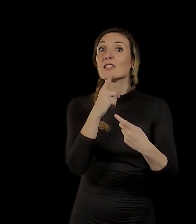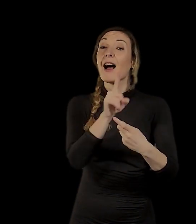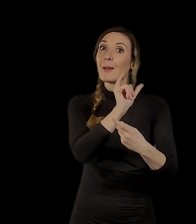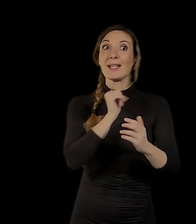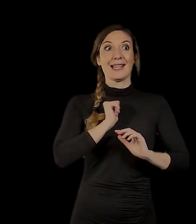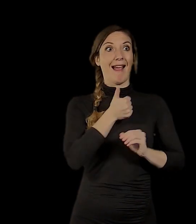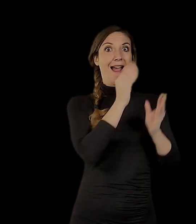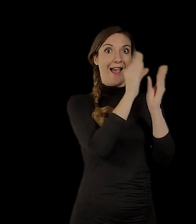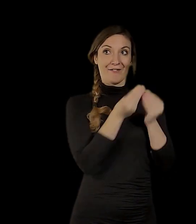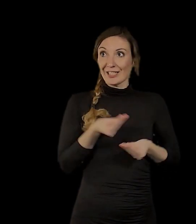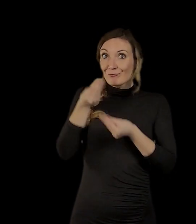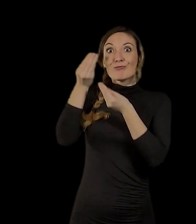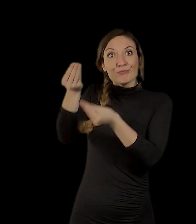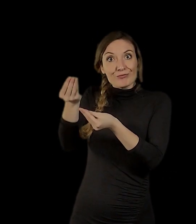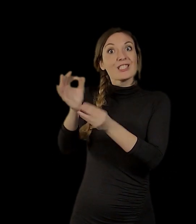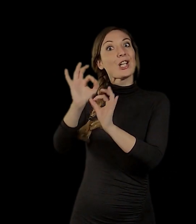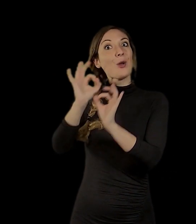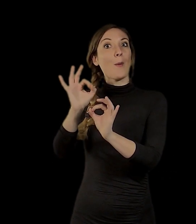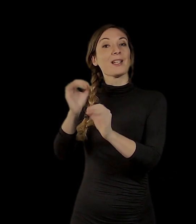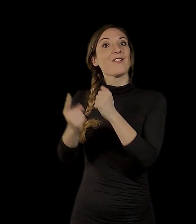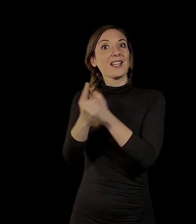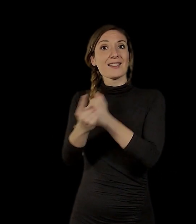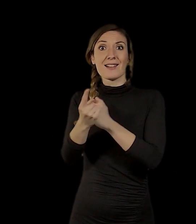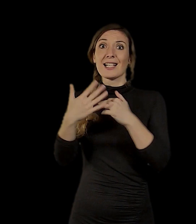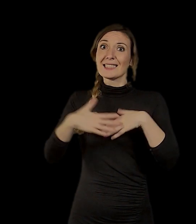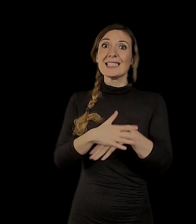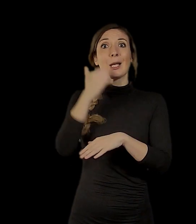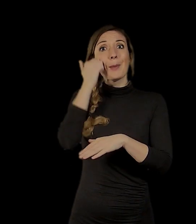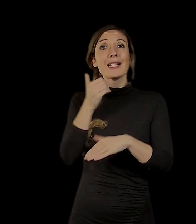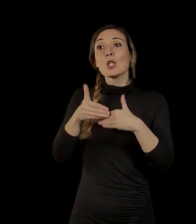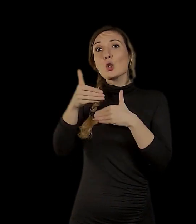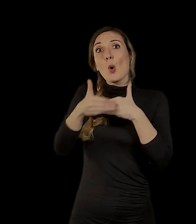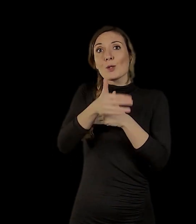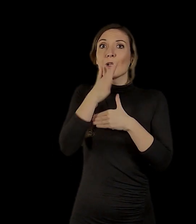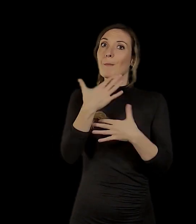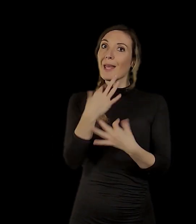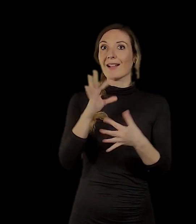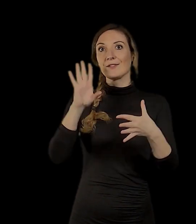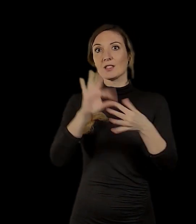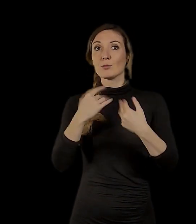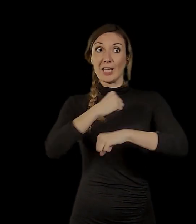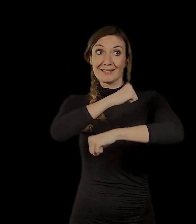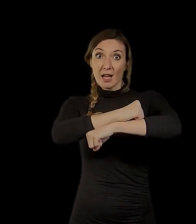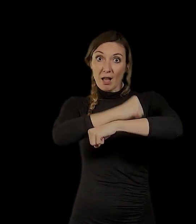. It's very interesting for us to work on developing a new material. I personally never thought that we